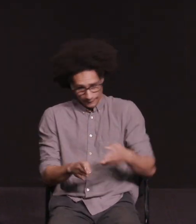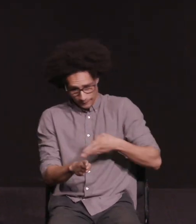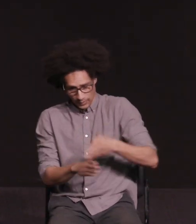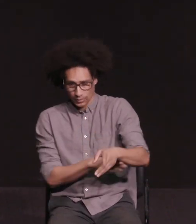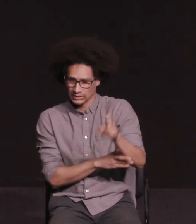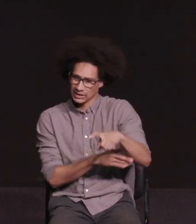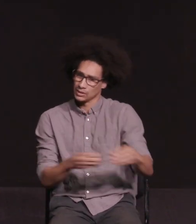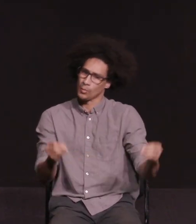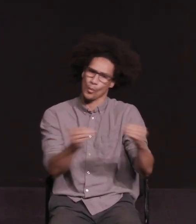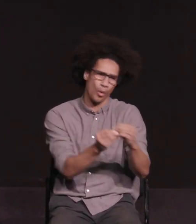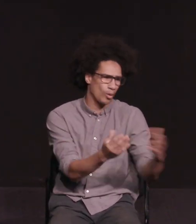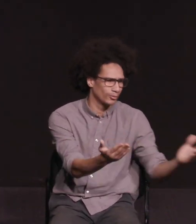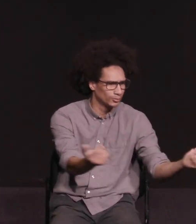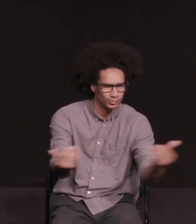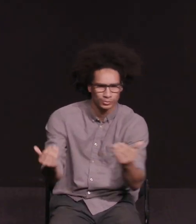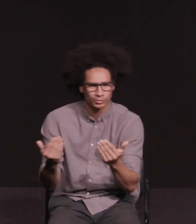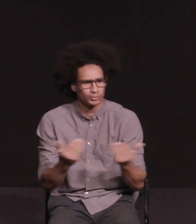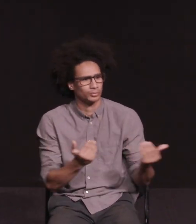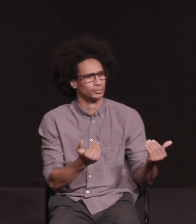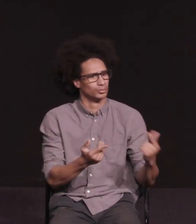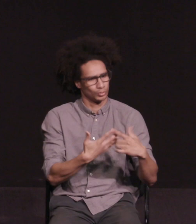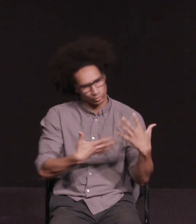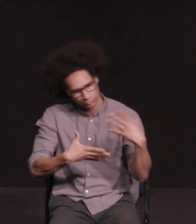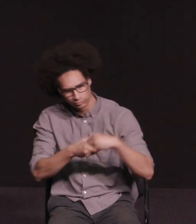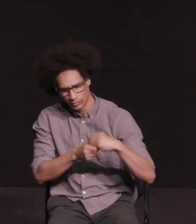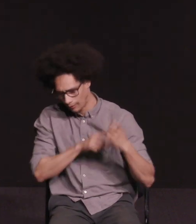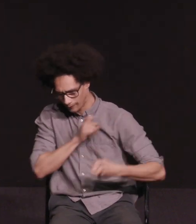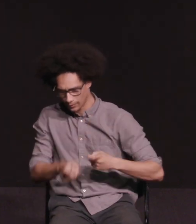contributing to the canon despite epic efforts to ban the